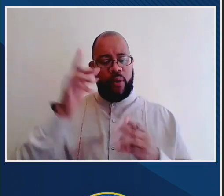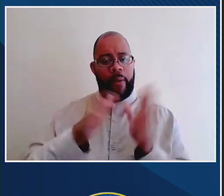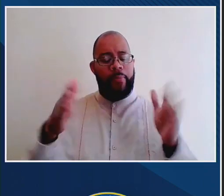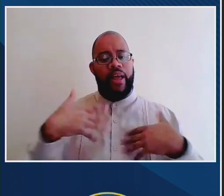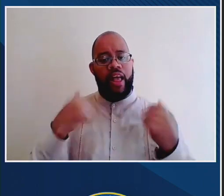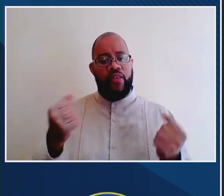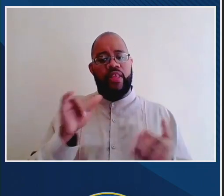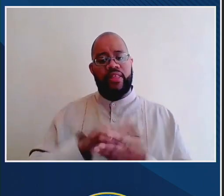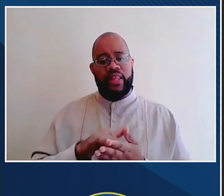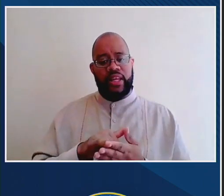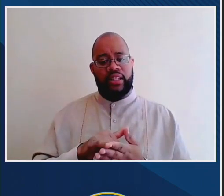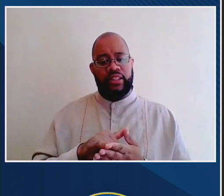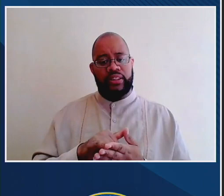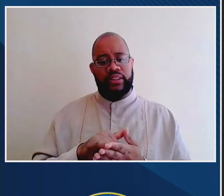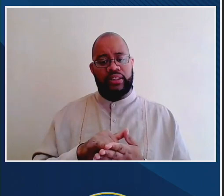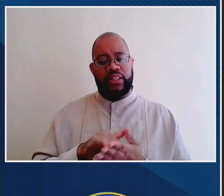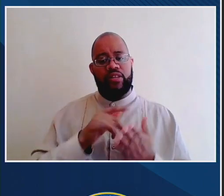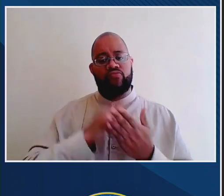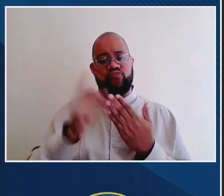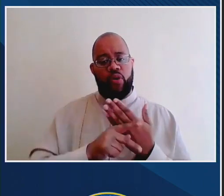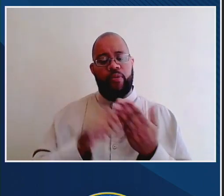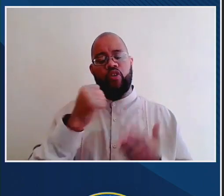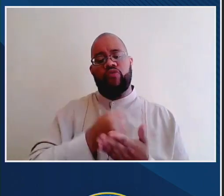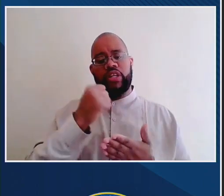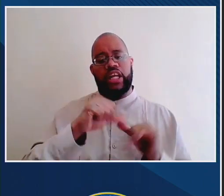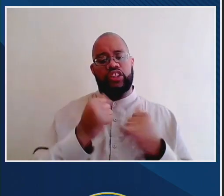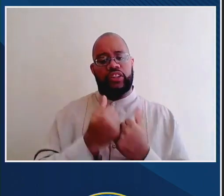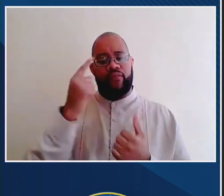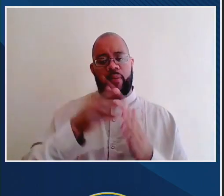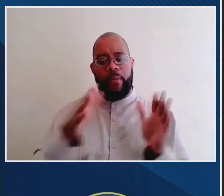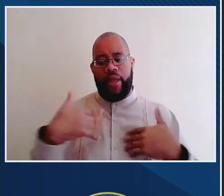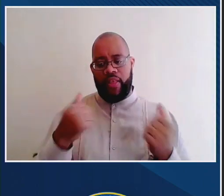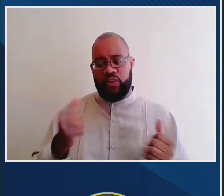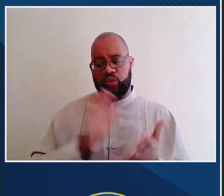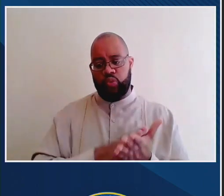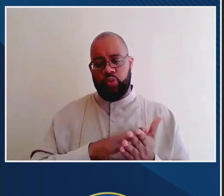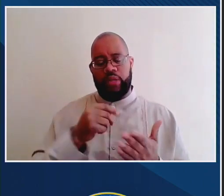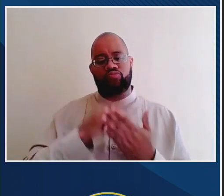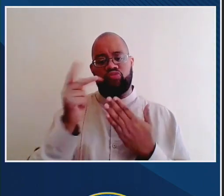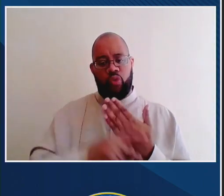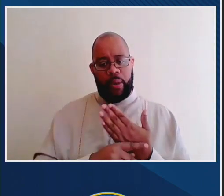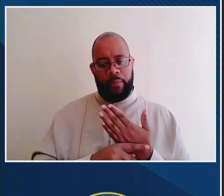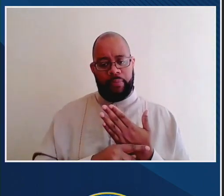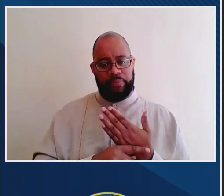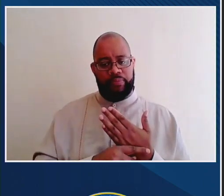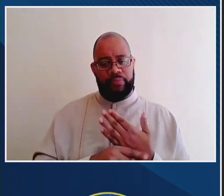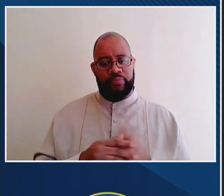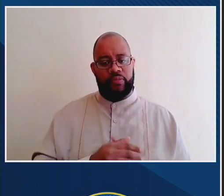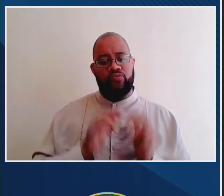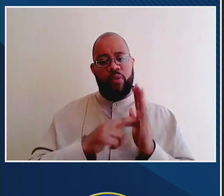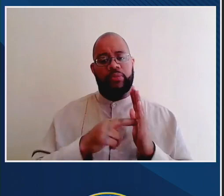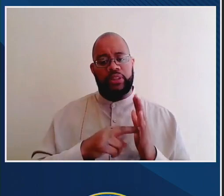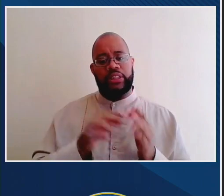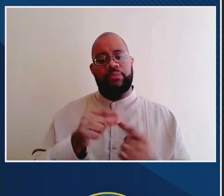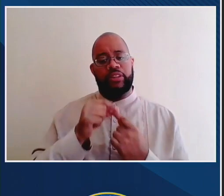the programmatic accrediting agency for public health schools and programs, representing specialized accreditation.